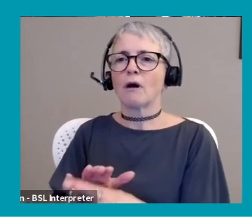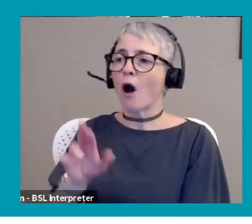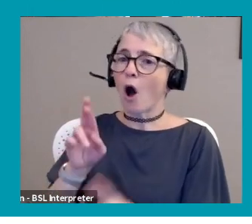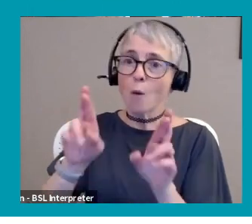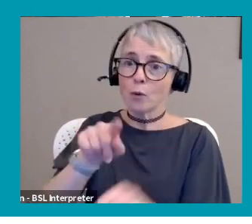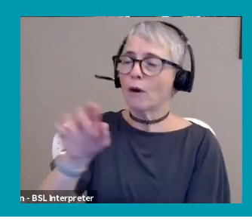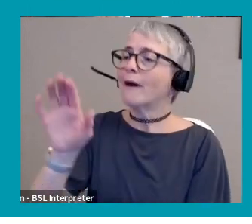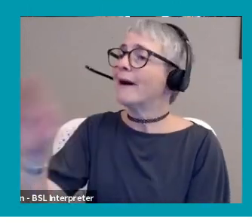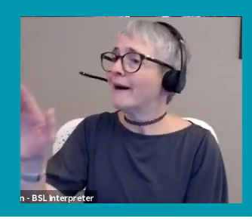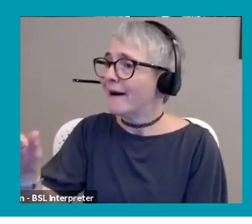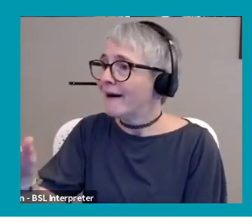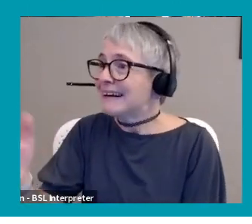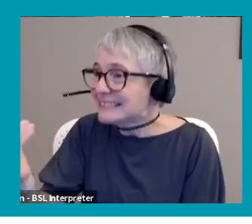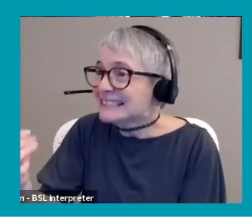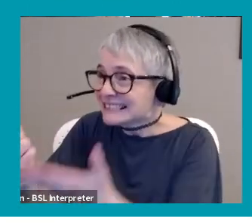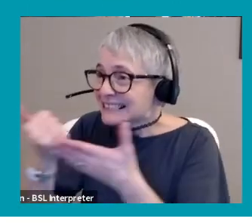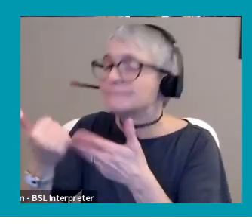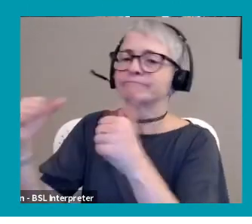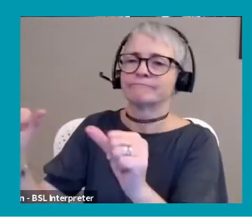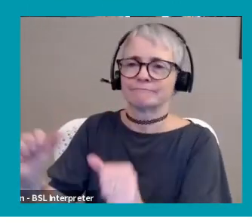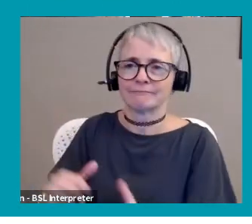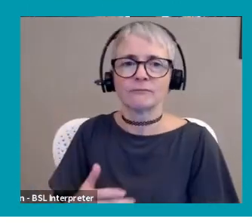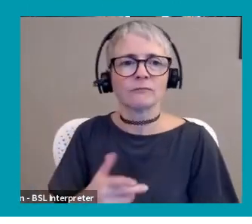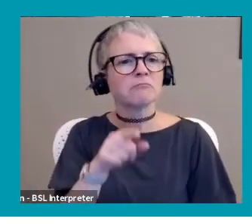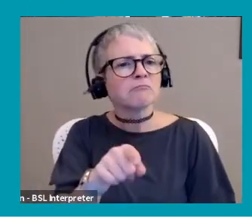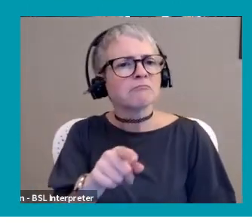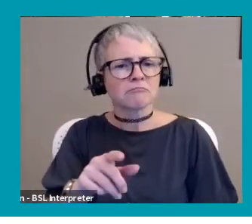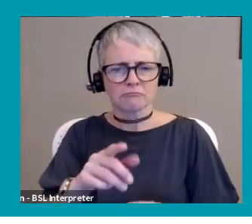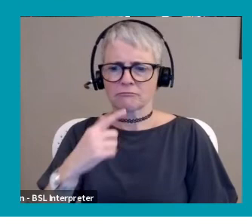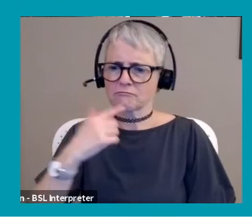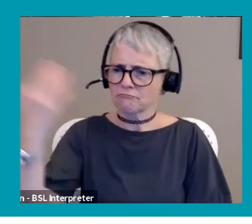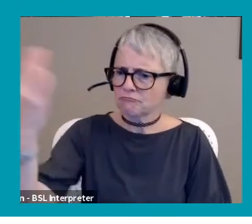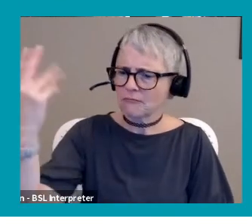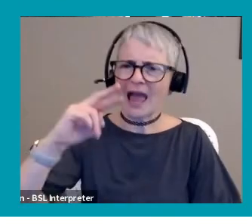We do Meet the Employer event, so we regularly have those every two weeks. And some of those